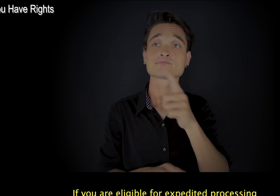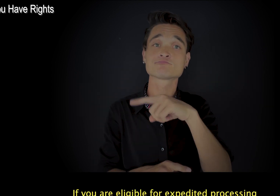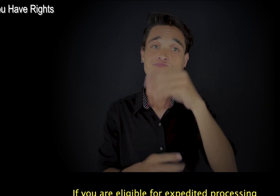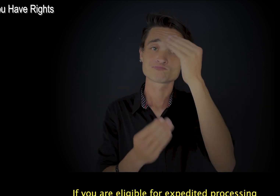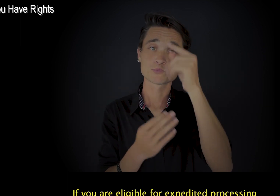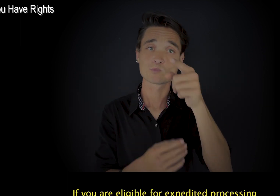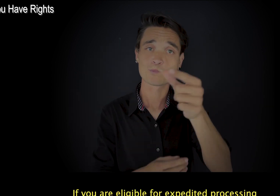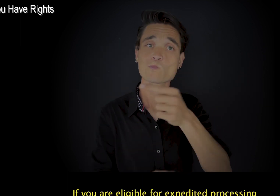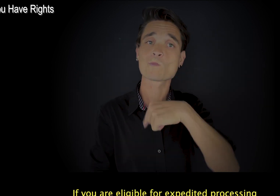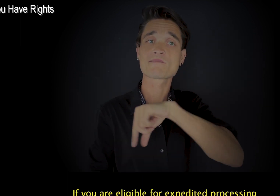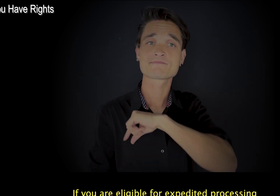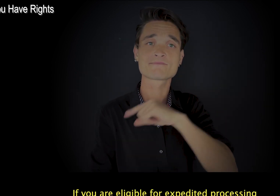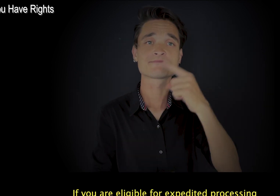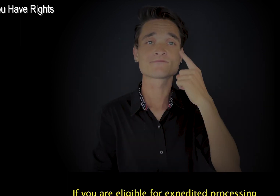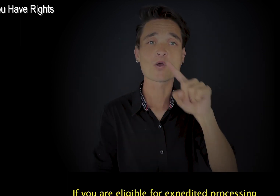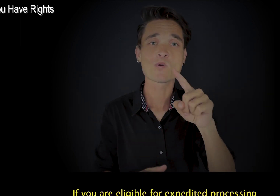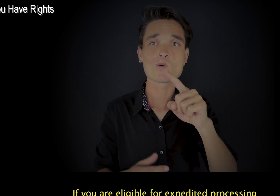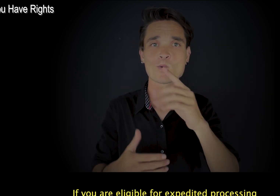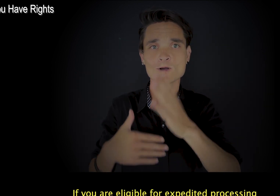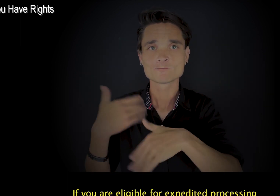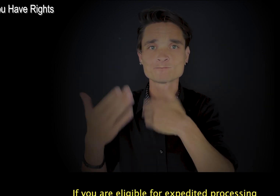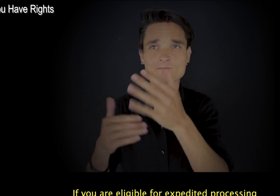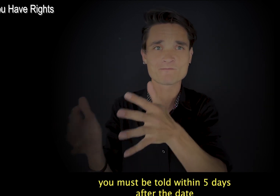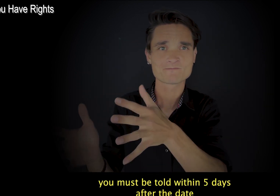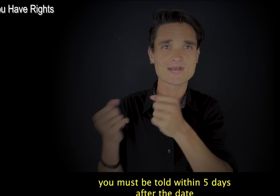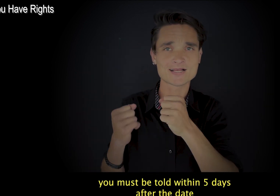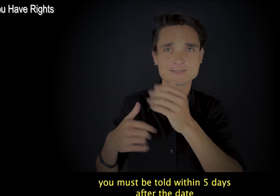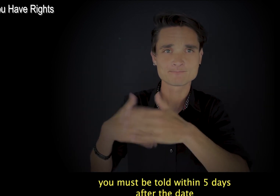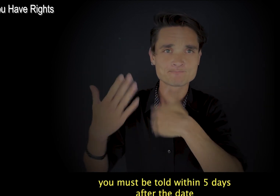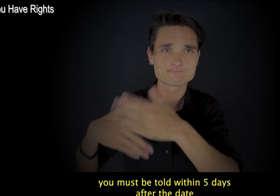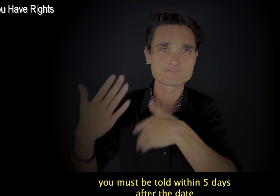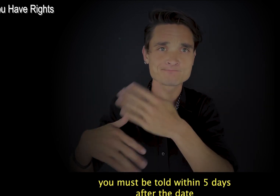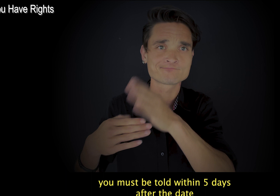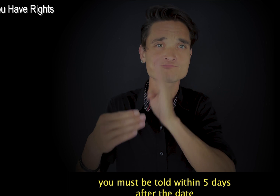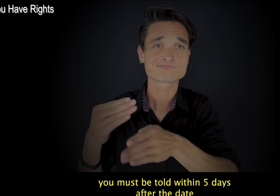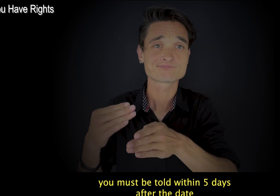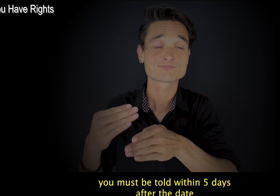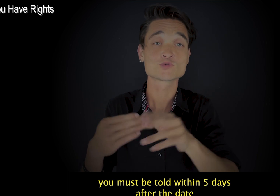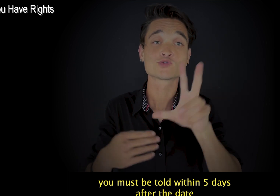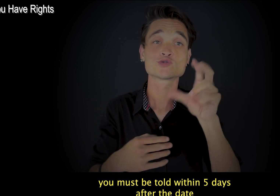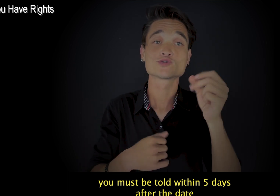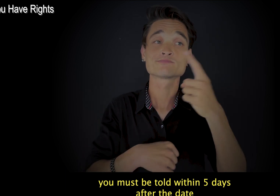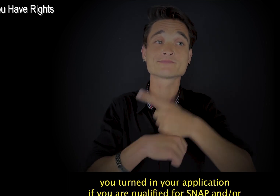If you are eligible for expedited processing you must be told within 5 days after the date